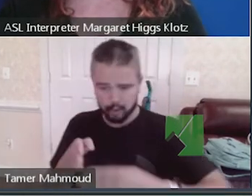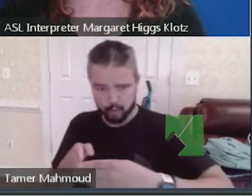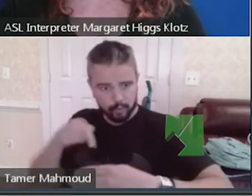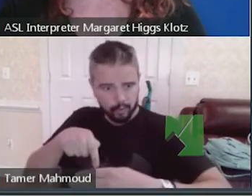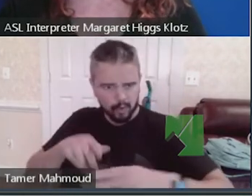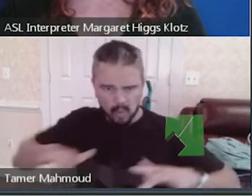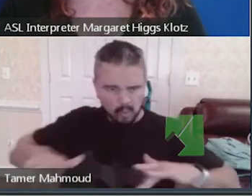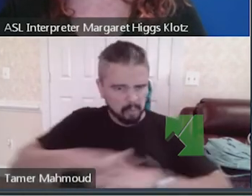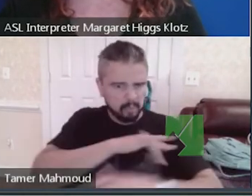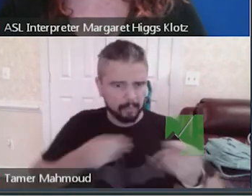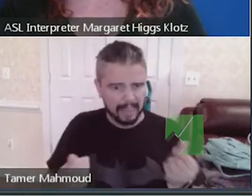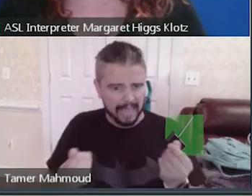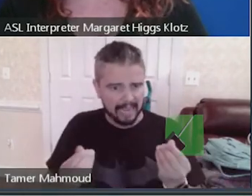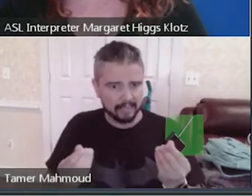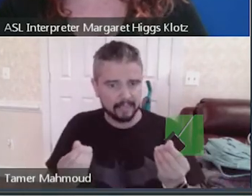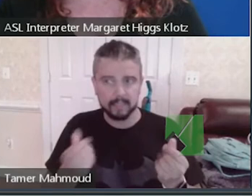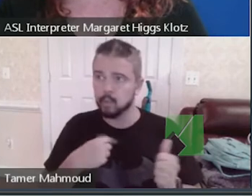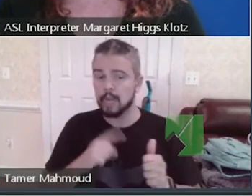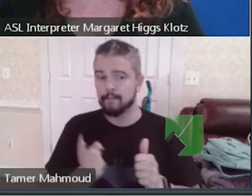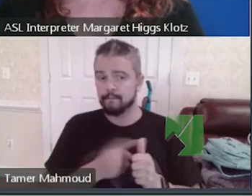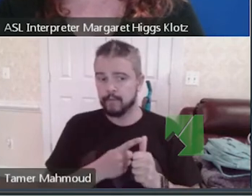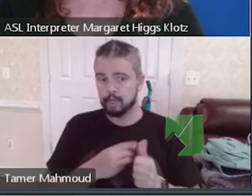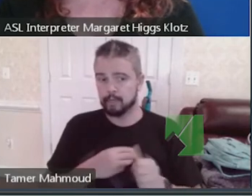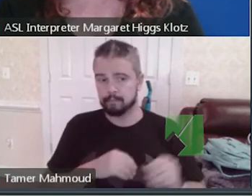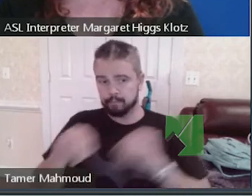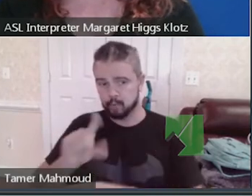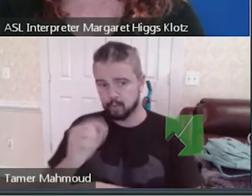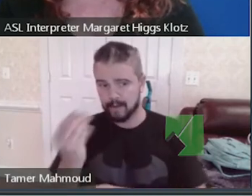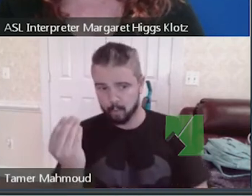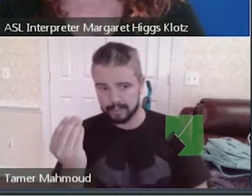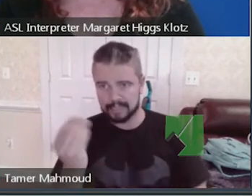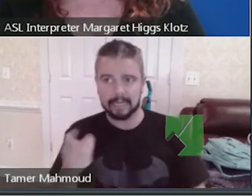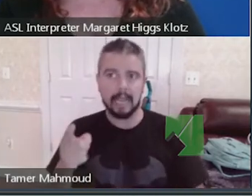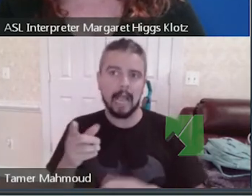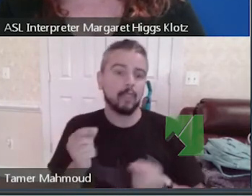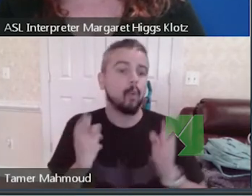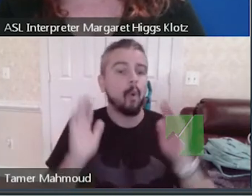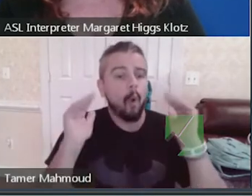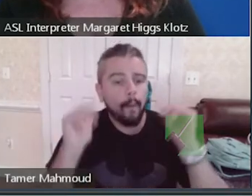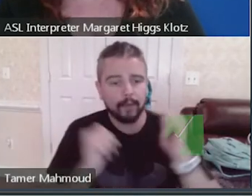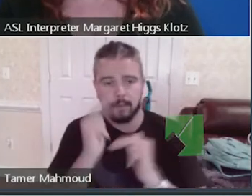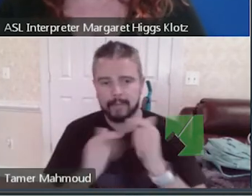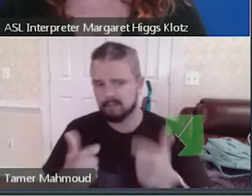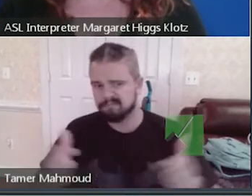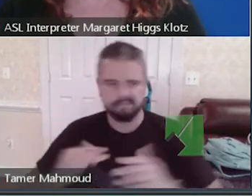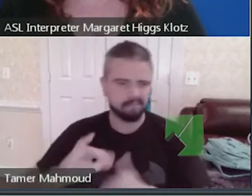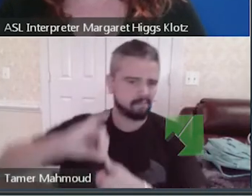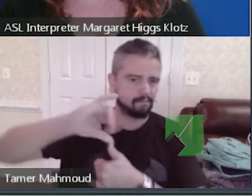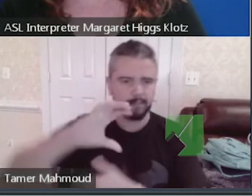central app. And there's not a lot of free land there. So I moved here in 2014,